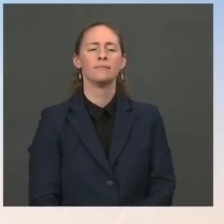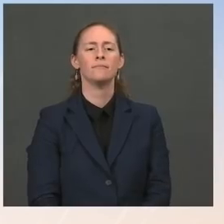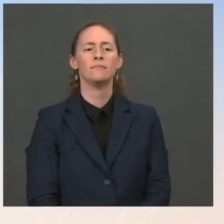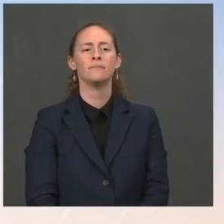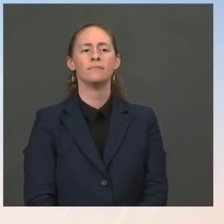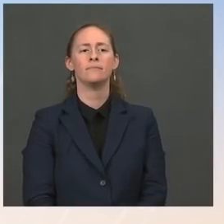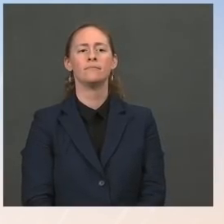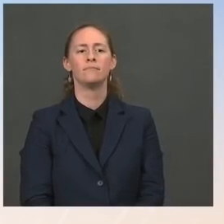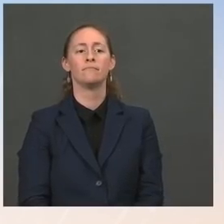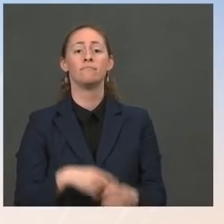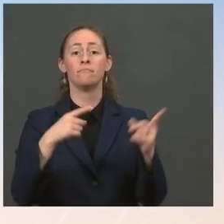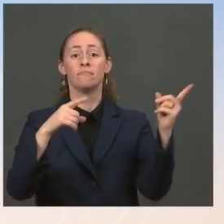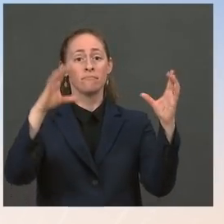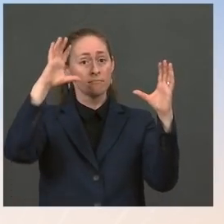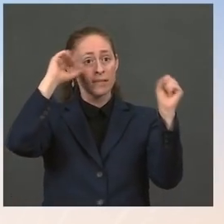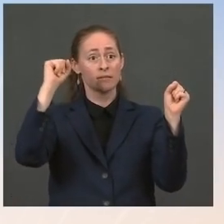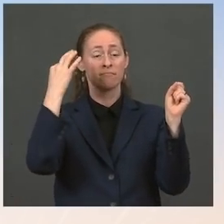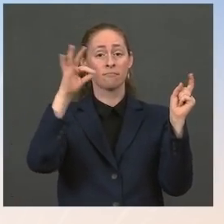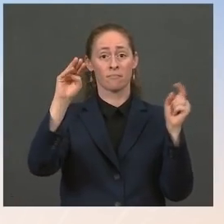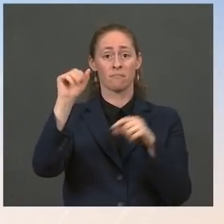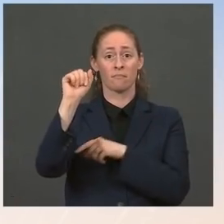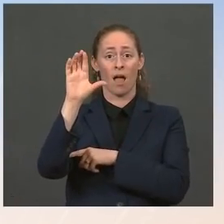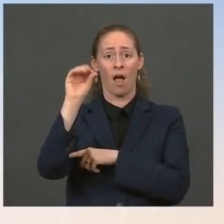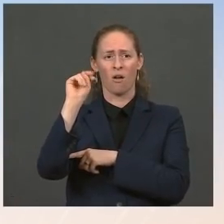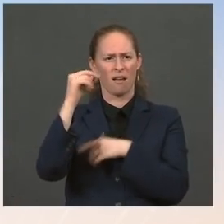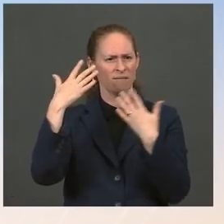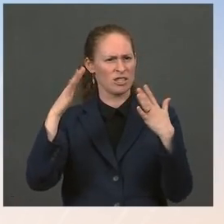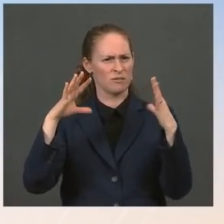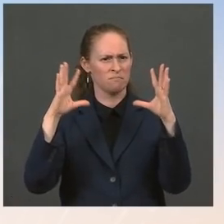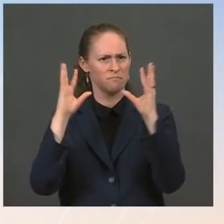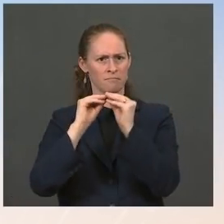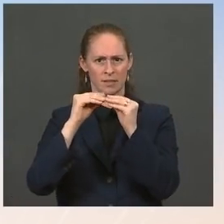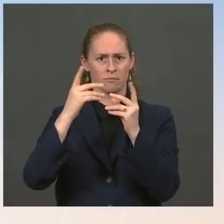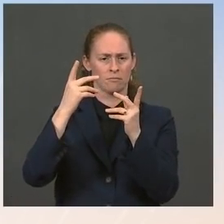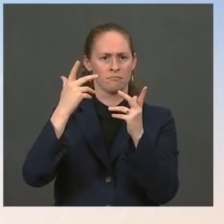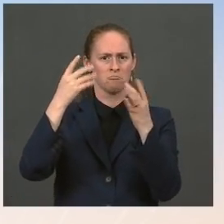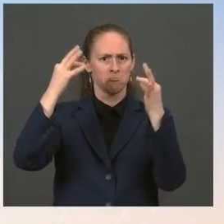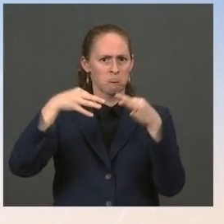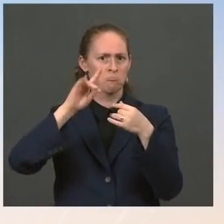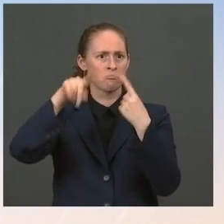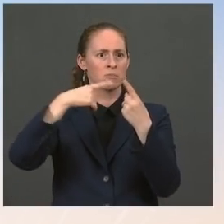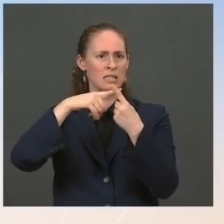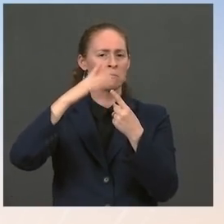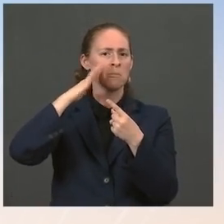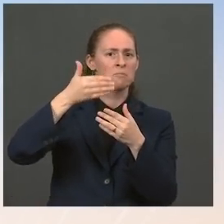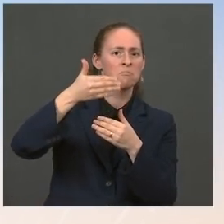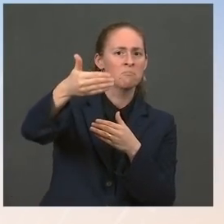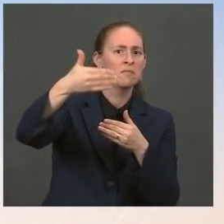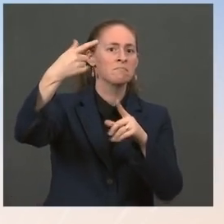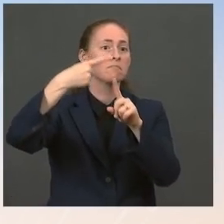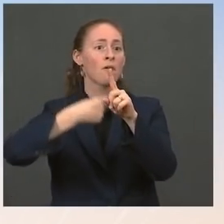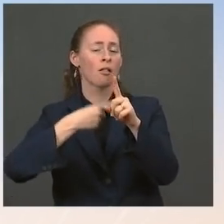they're going to be meeting next month. We're working to finalize the details of that. As you saw, our National Security Advisor